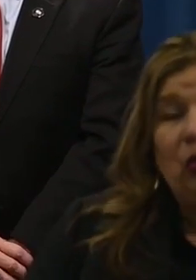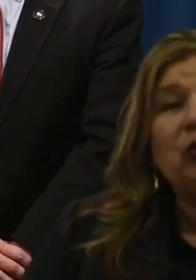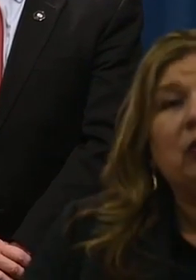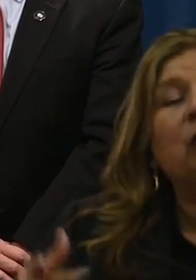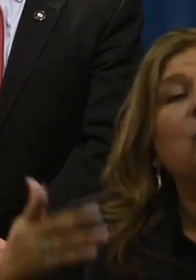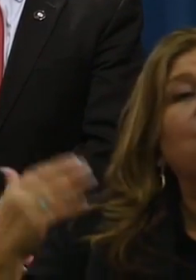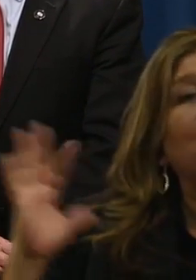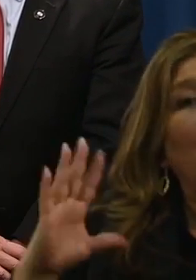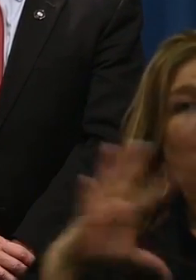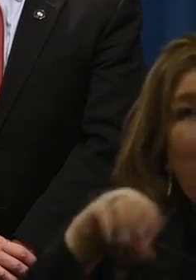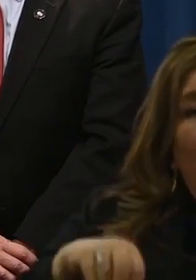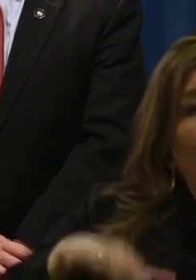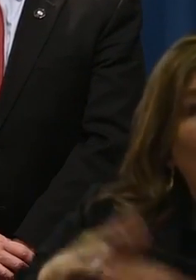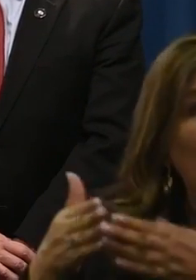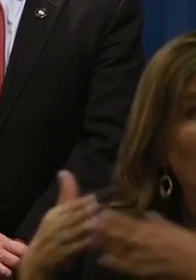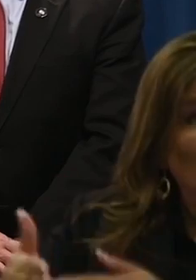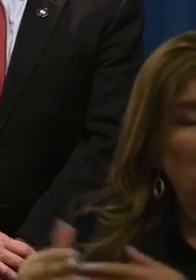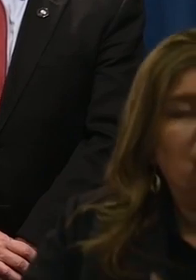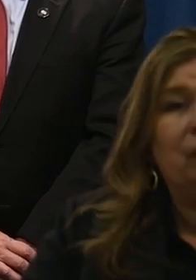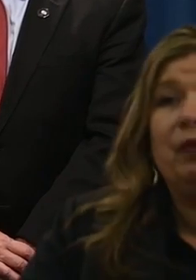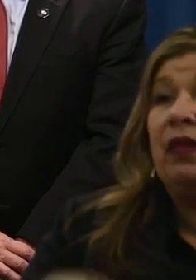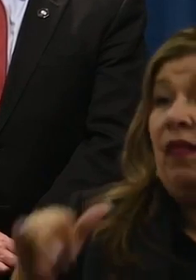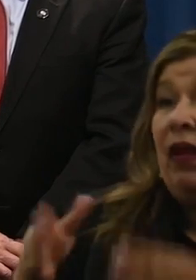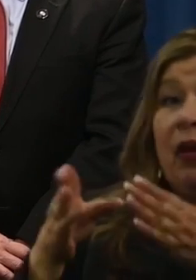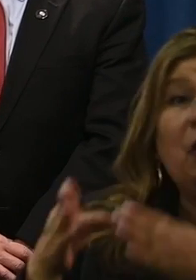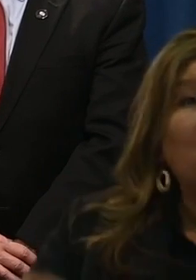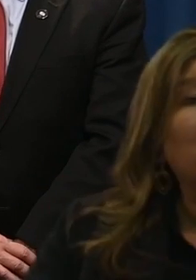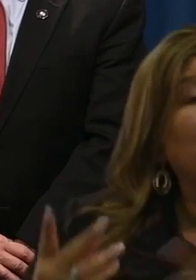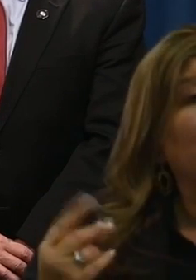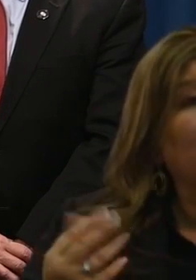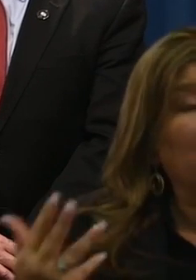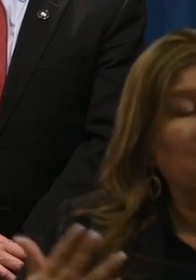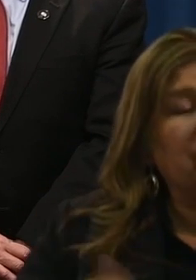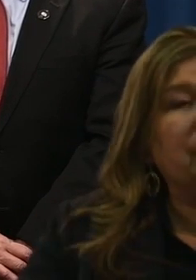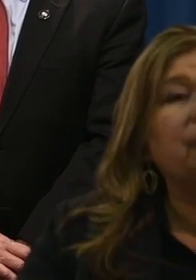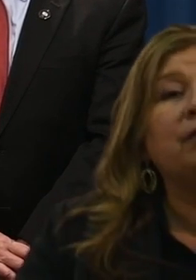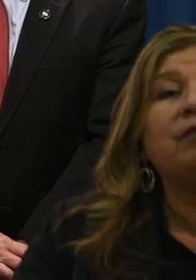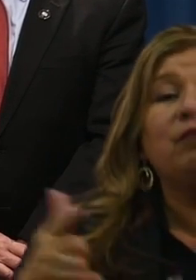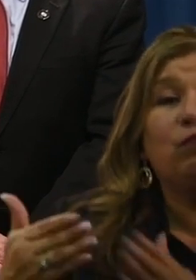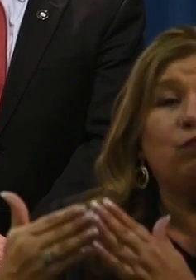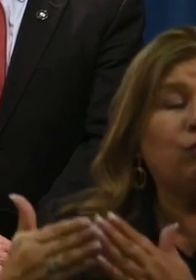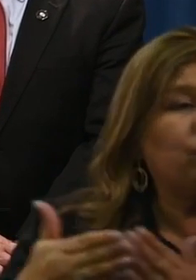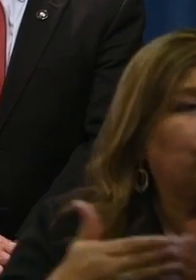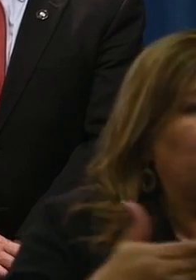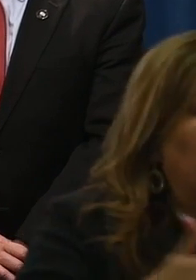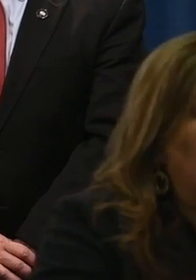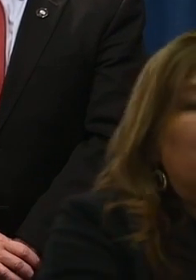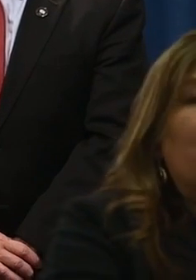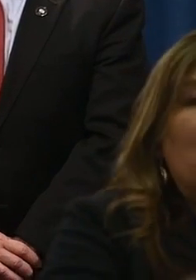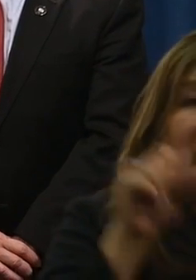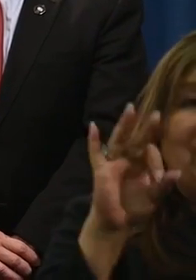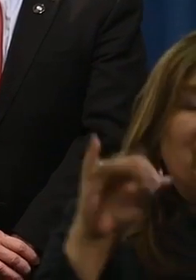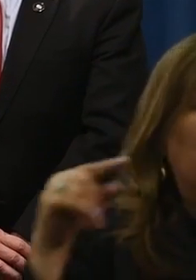That individual went to a cruiser or went from San Francisco down to Mexico and